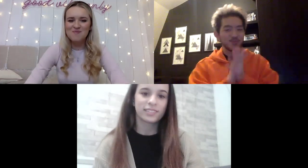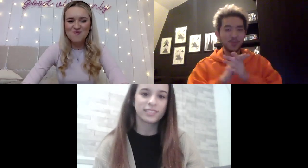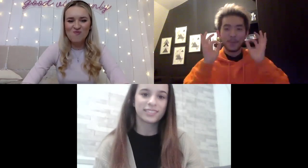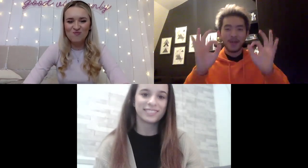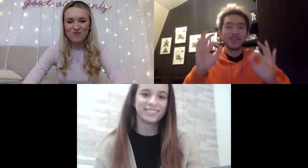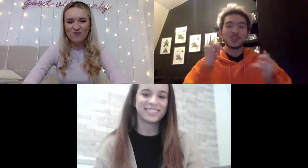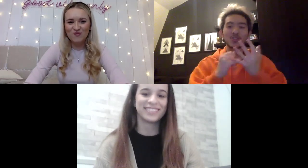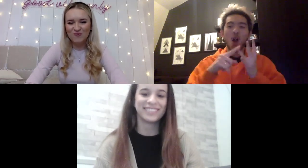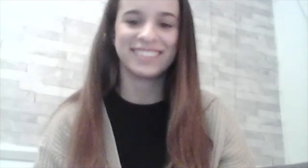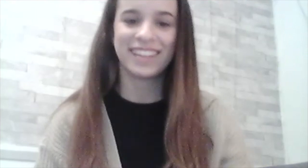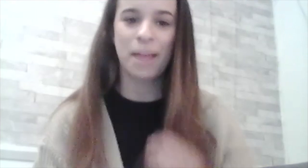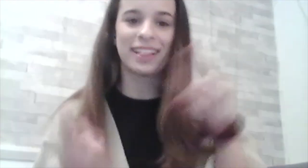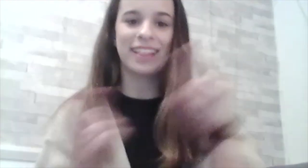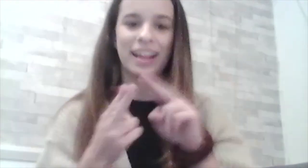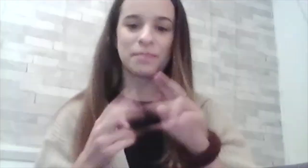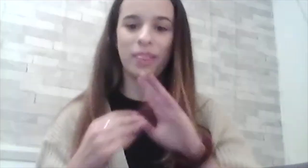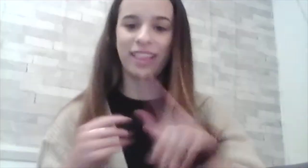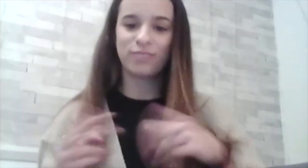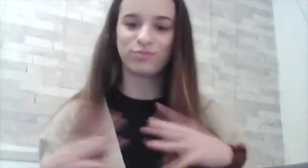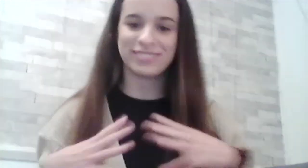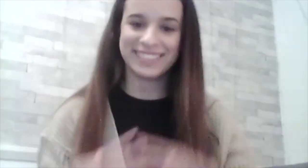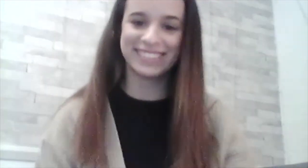B: Okay perfect, who'll go first? Jem: I'm less than ready